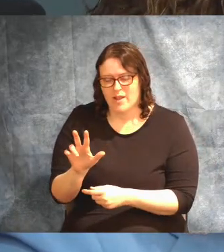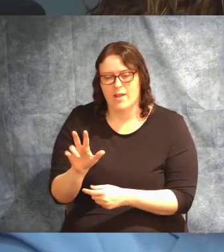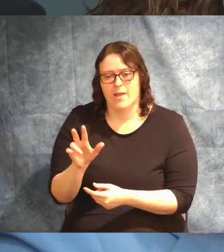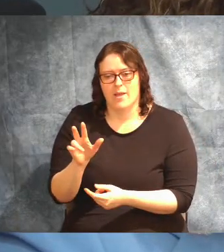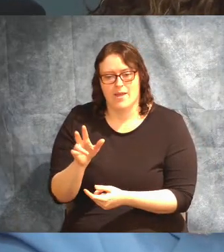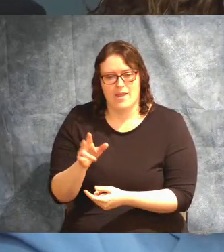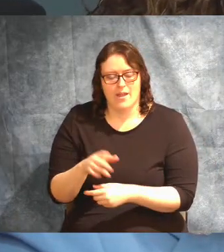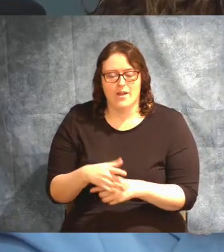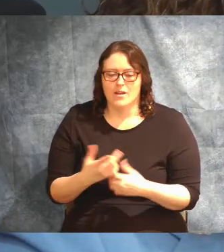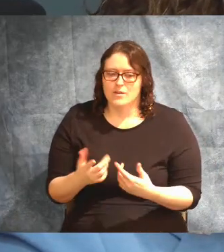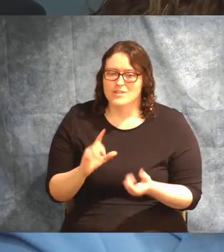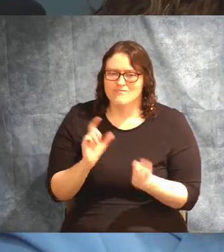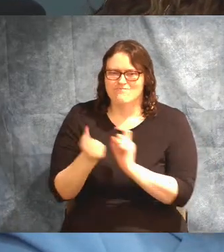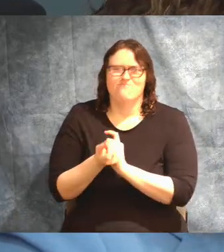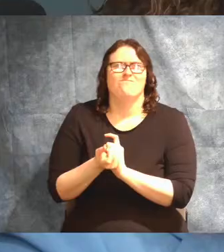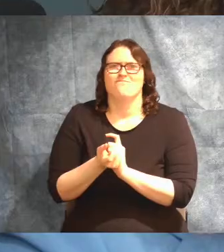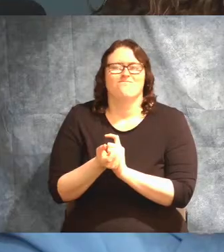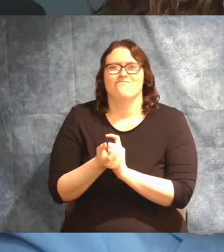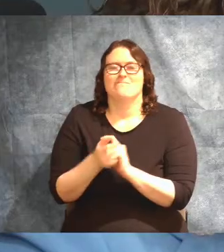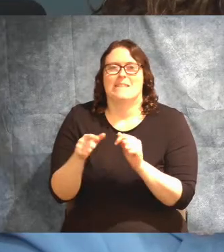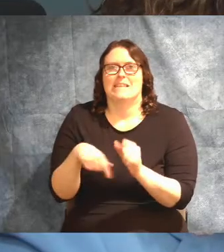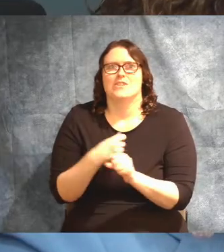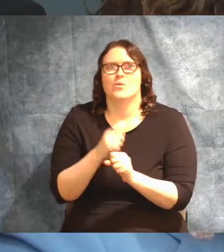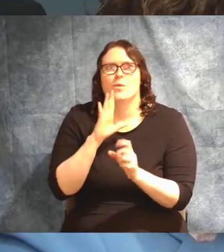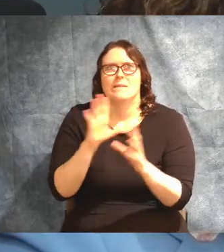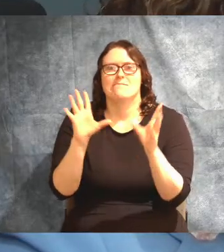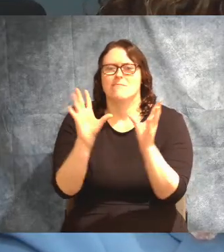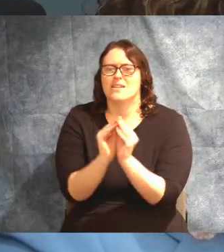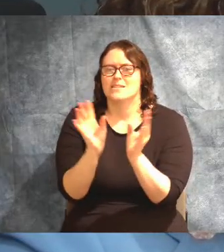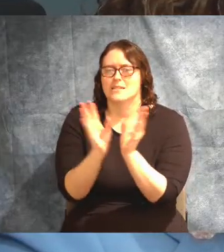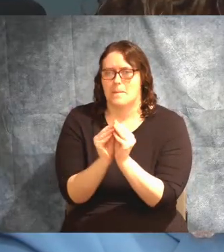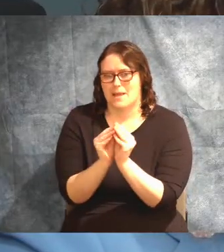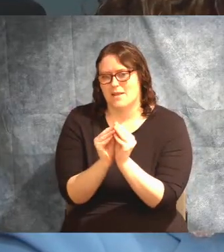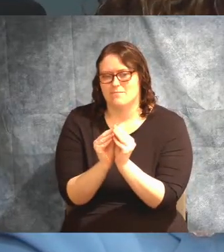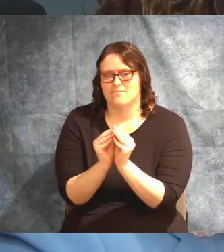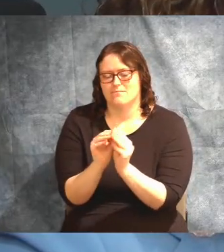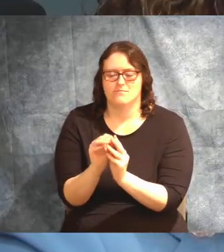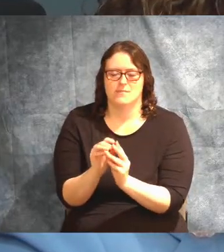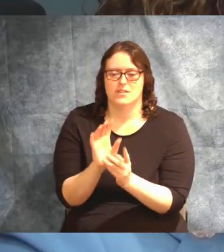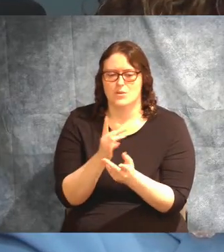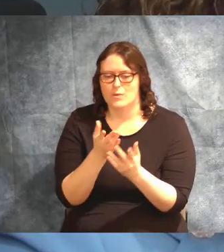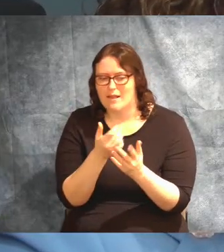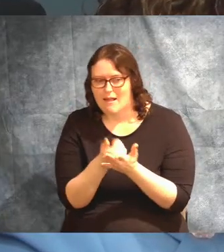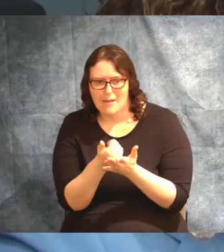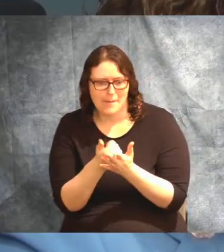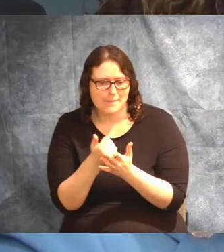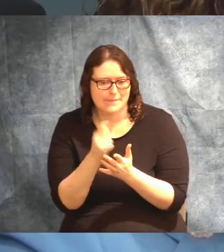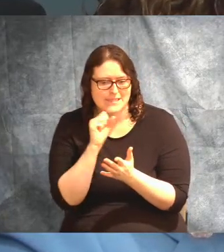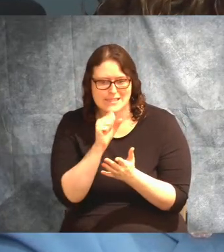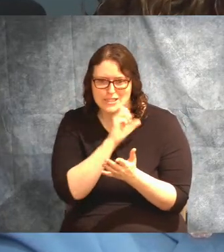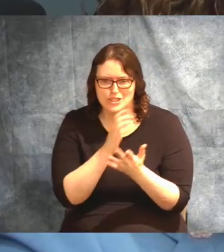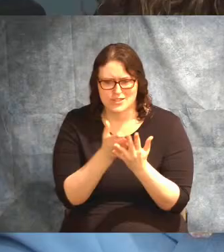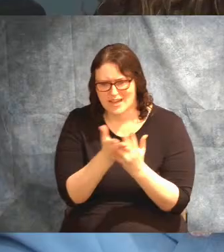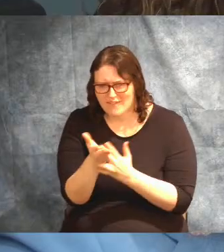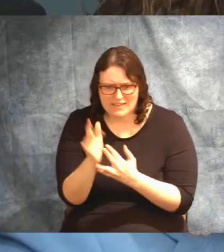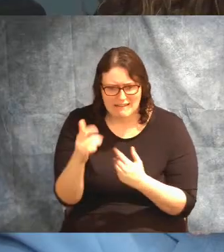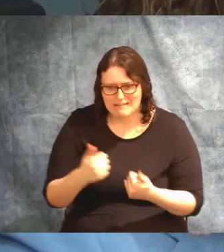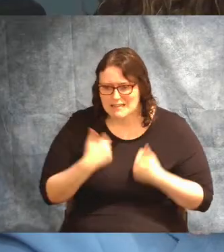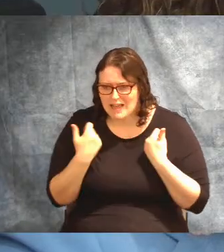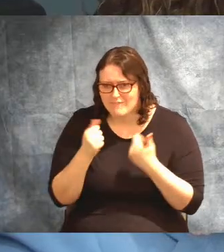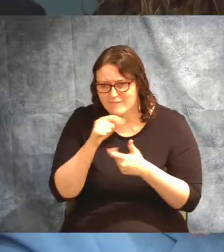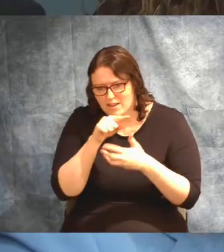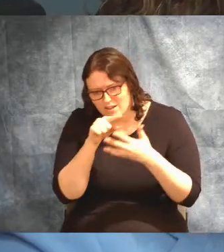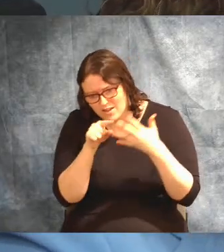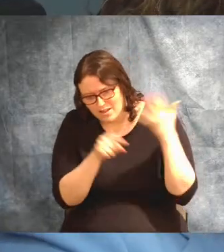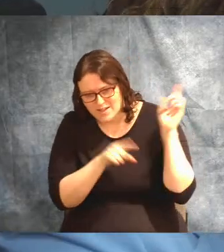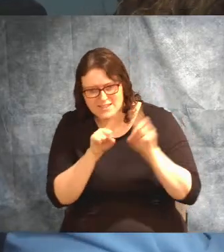do it as a summit to help seniors navigate. And so last week on May 27th, we kicked off the healthy